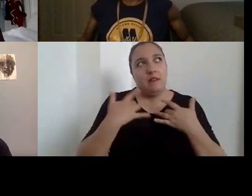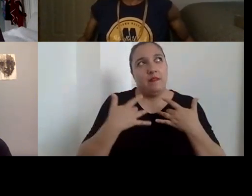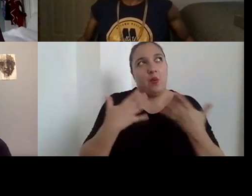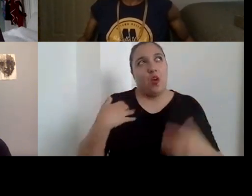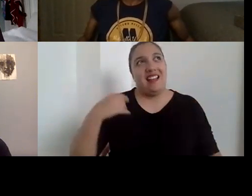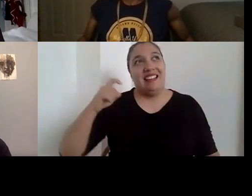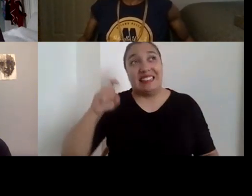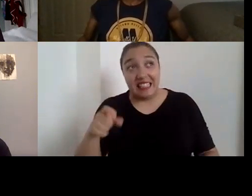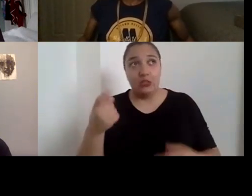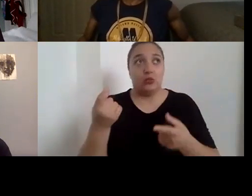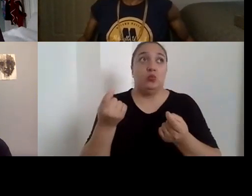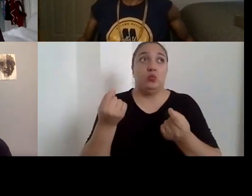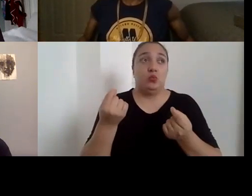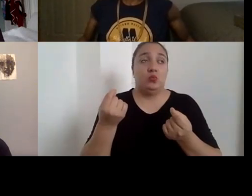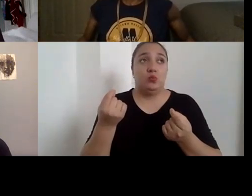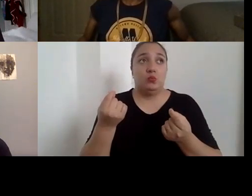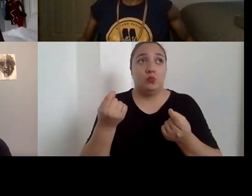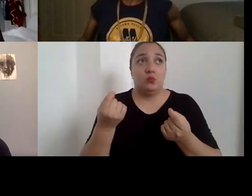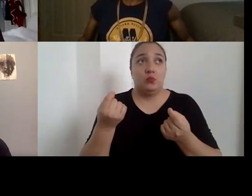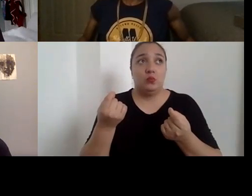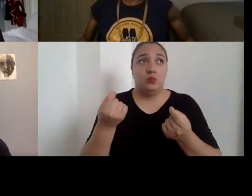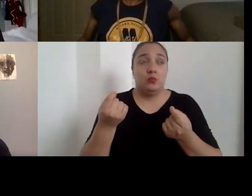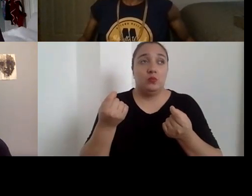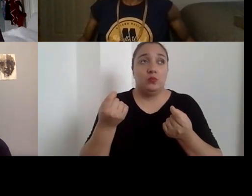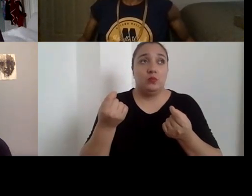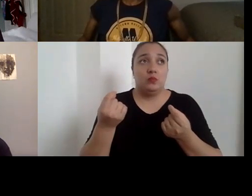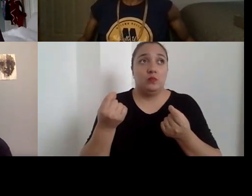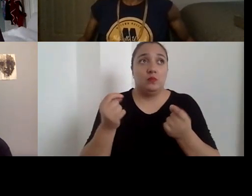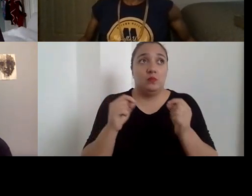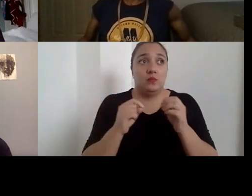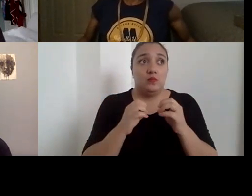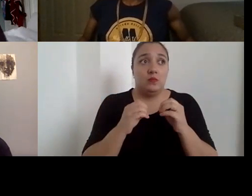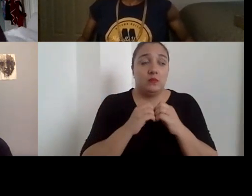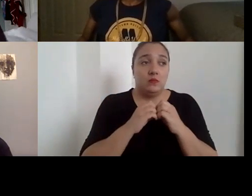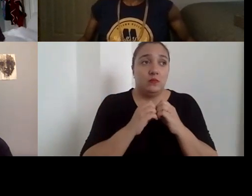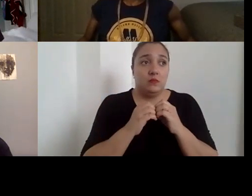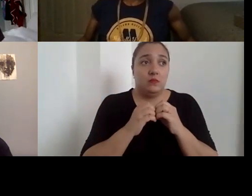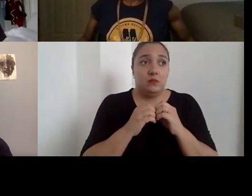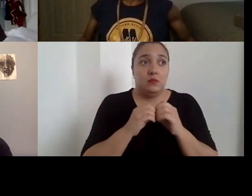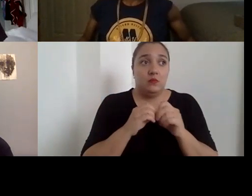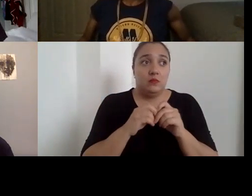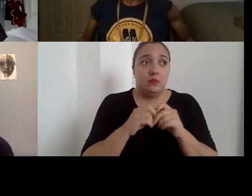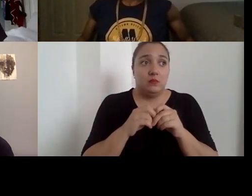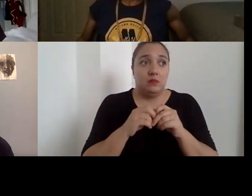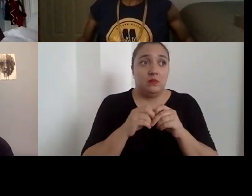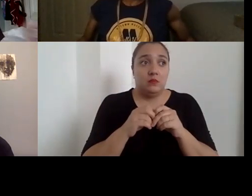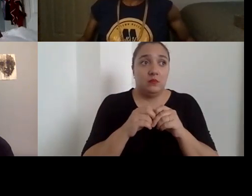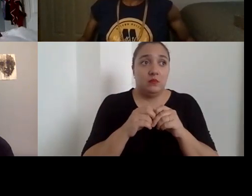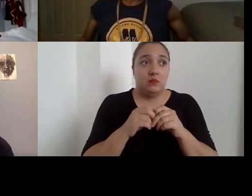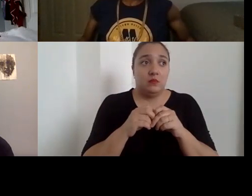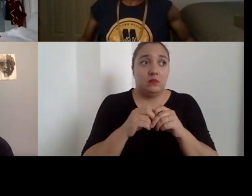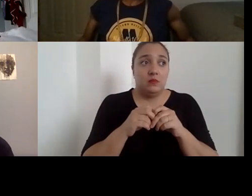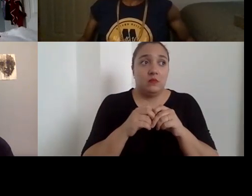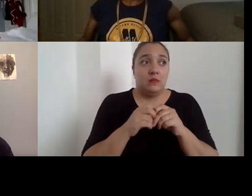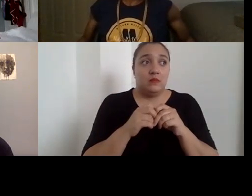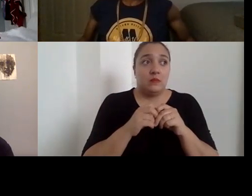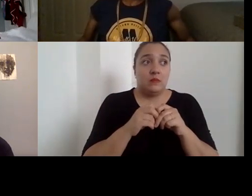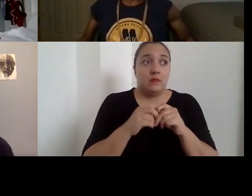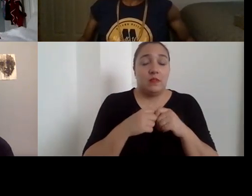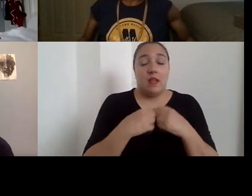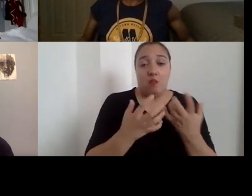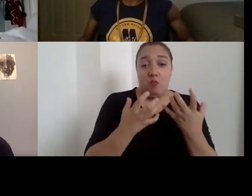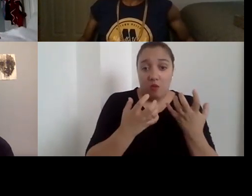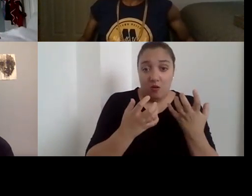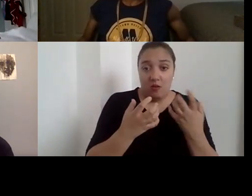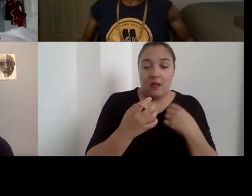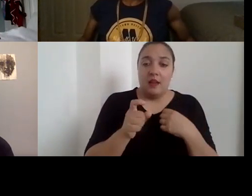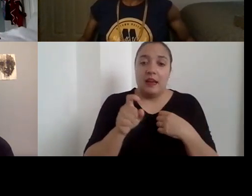I want and need for myself to hold onto some of these shifts